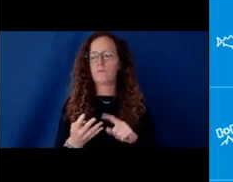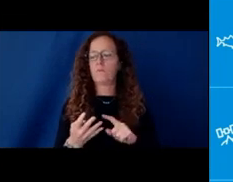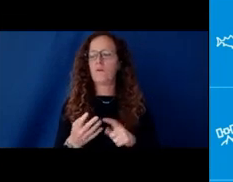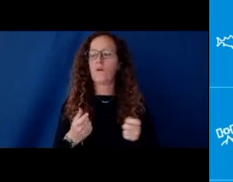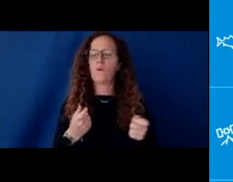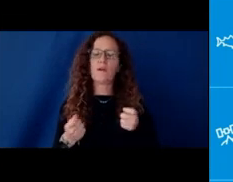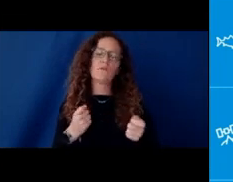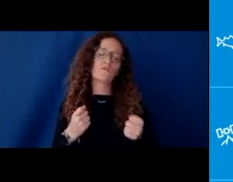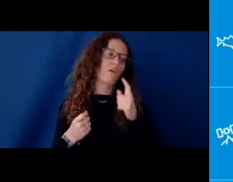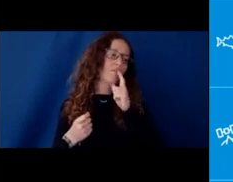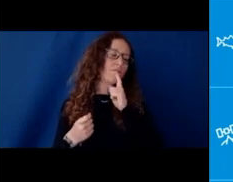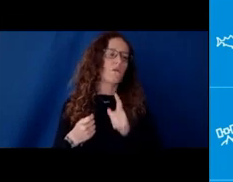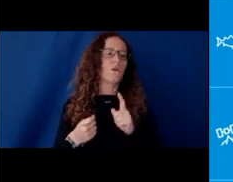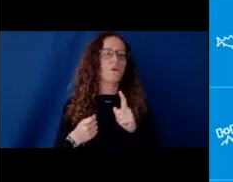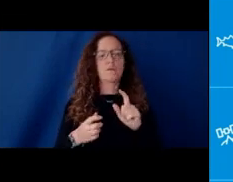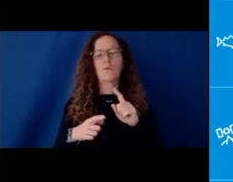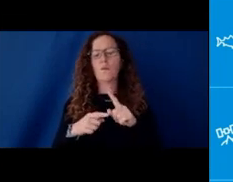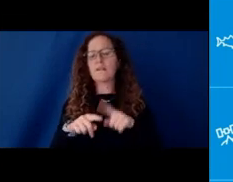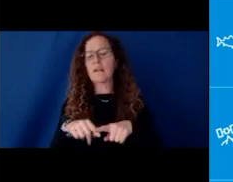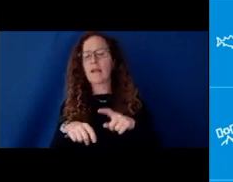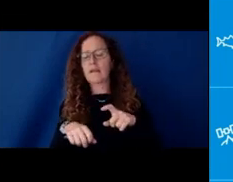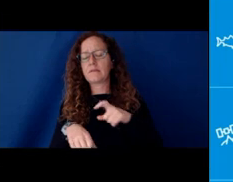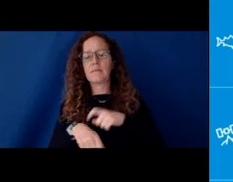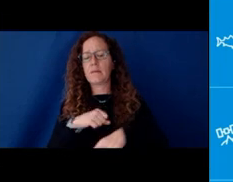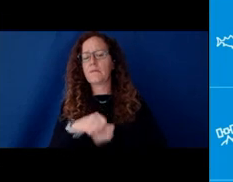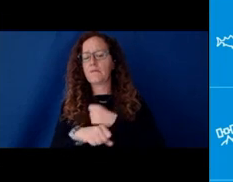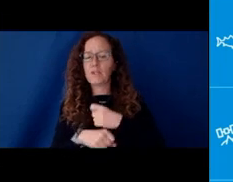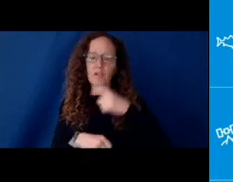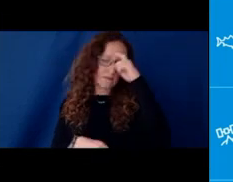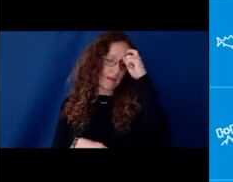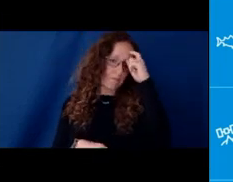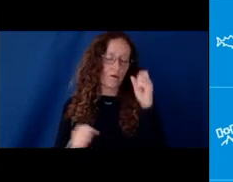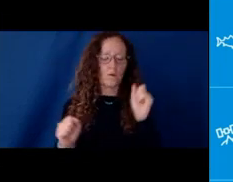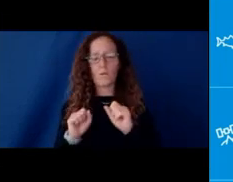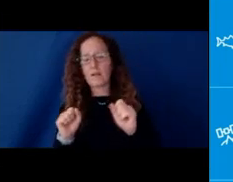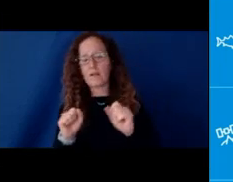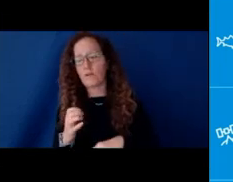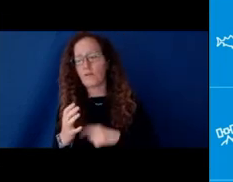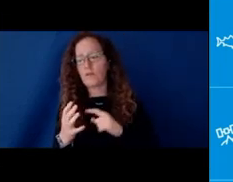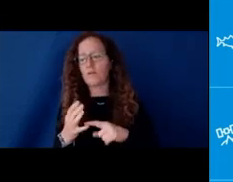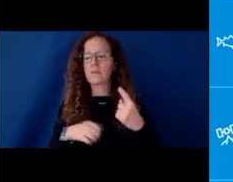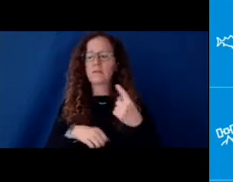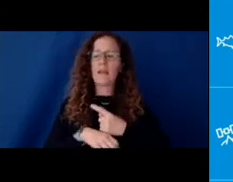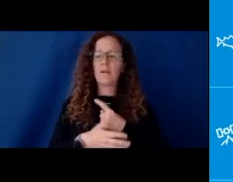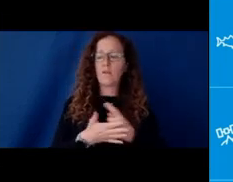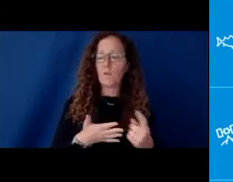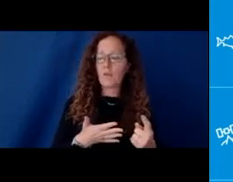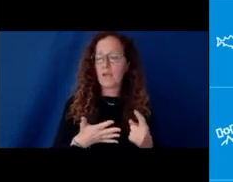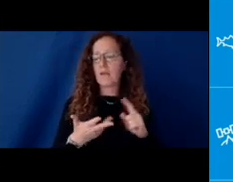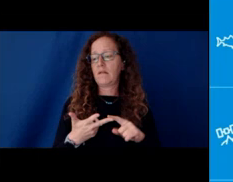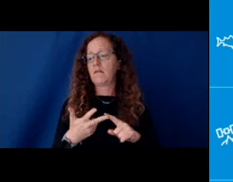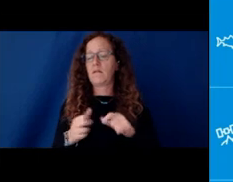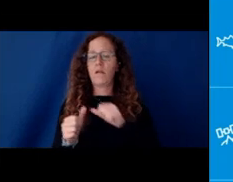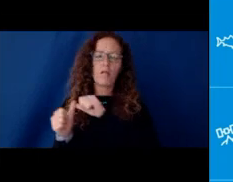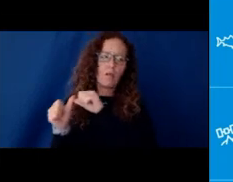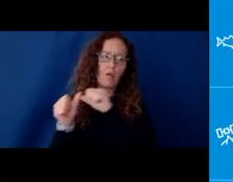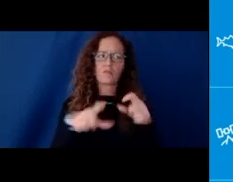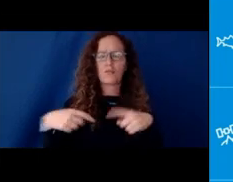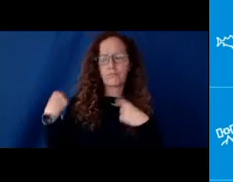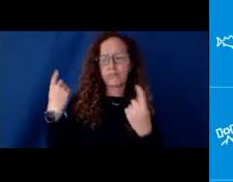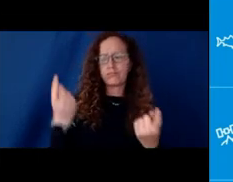week, and other important predictors. Lastly, when we generated these heat-mortality relationships,